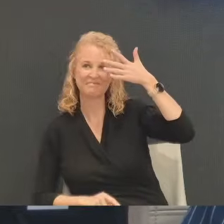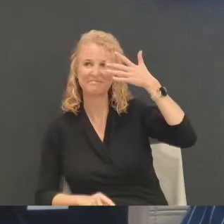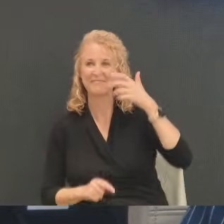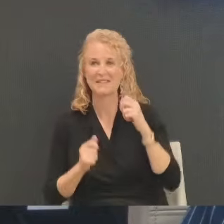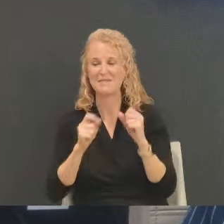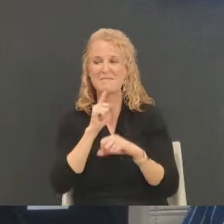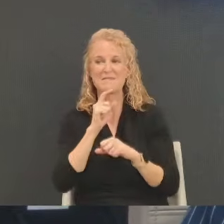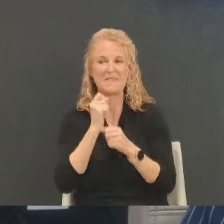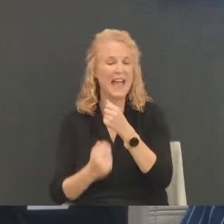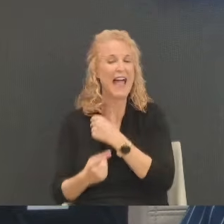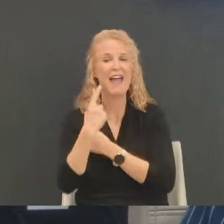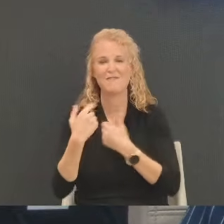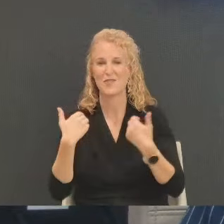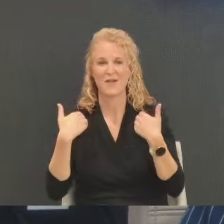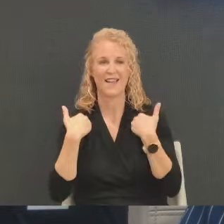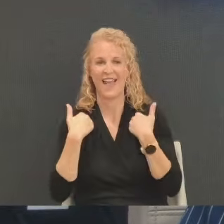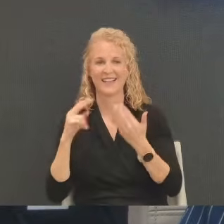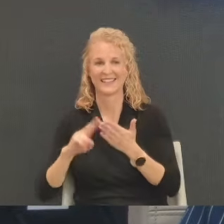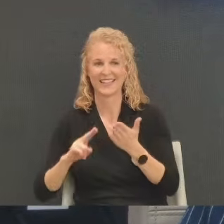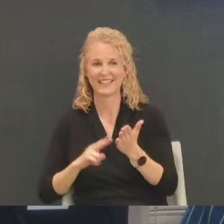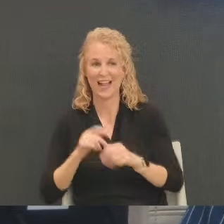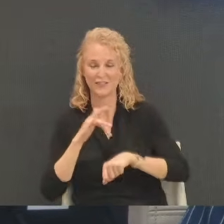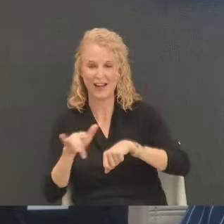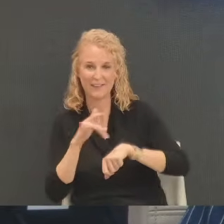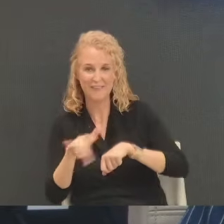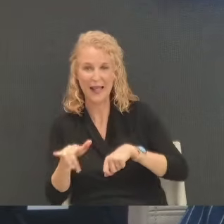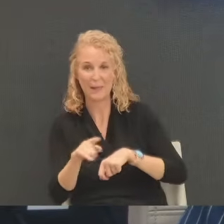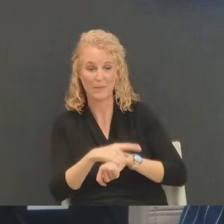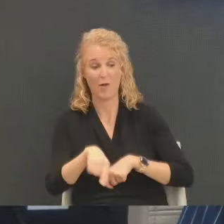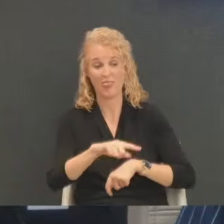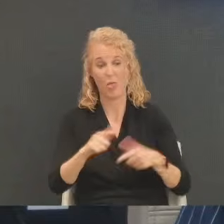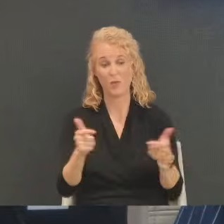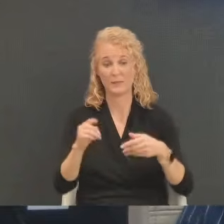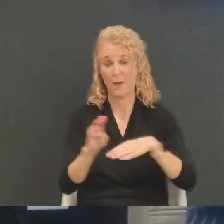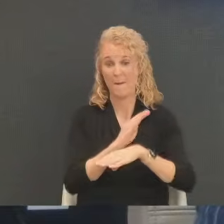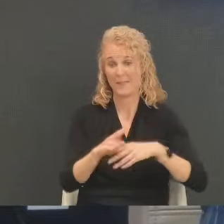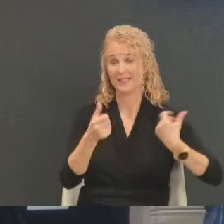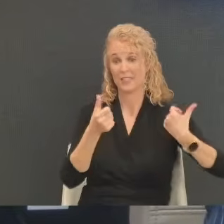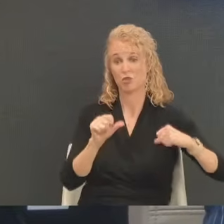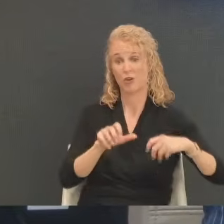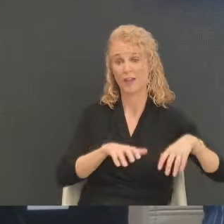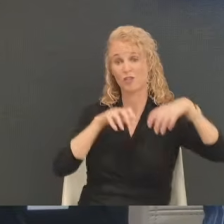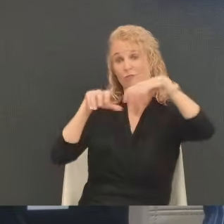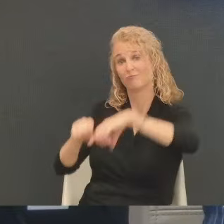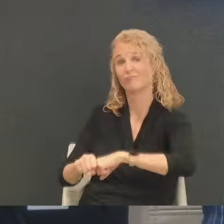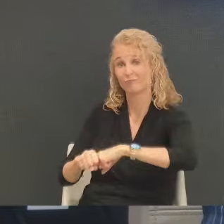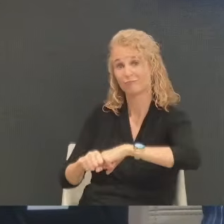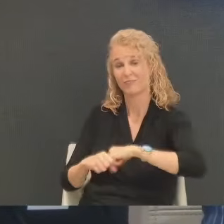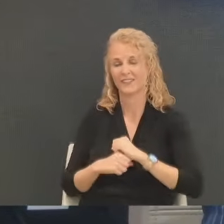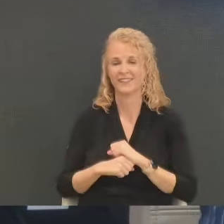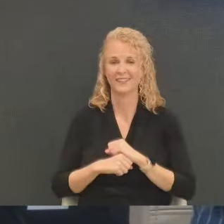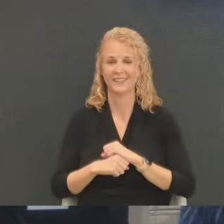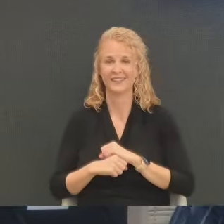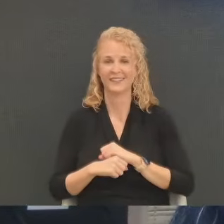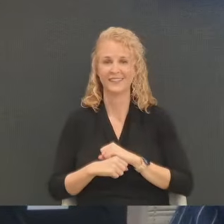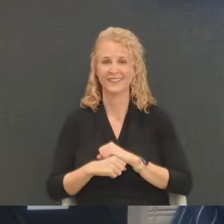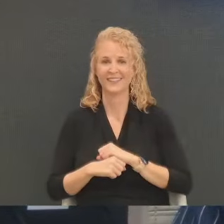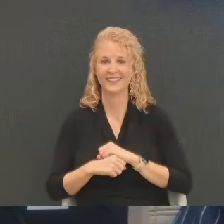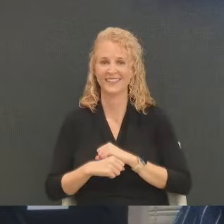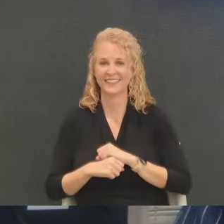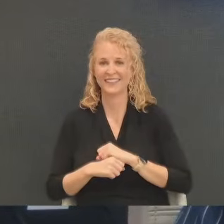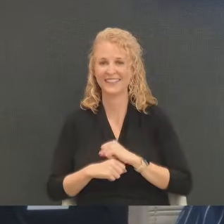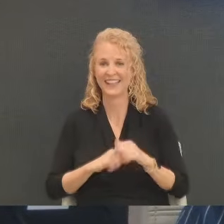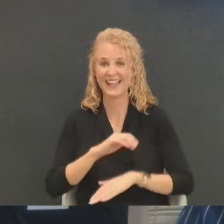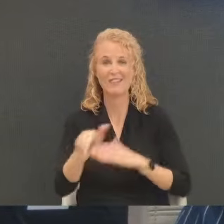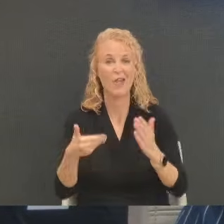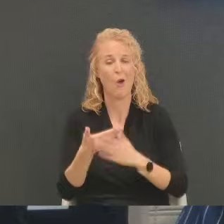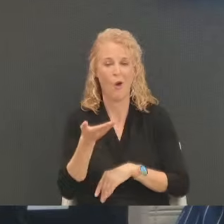construction company, UC Health and Wash Kosan Joint Venture. they were all there and want to